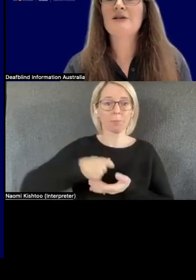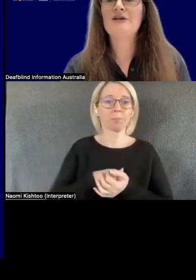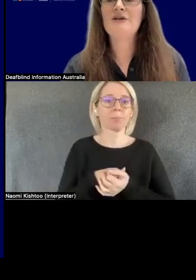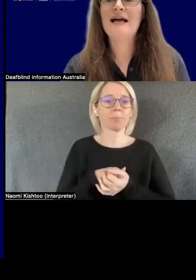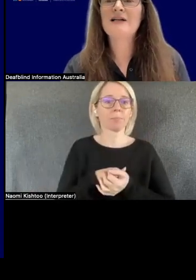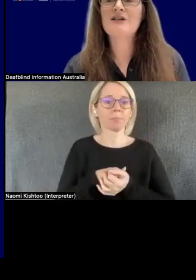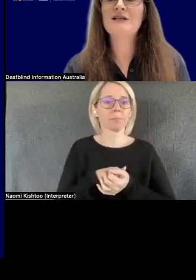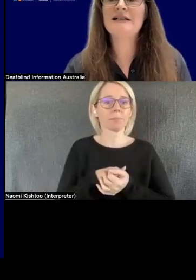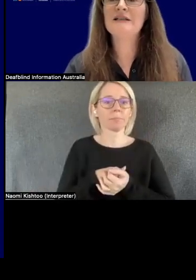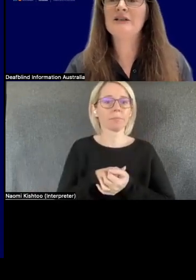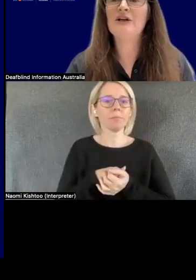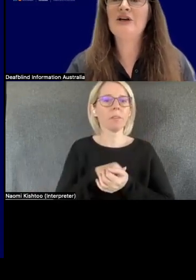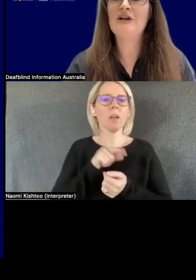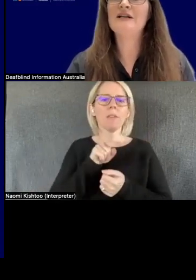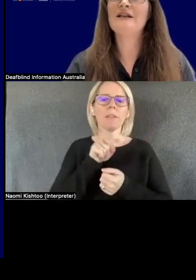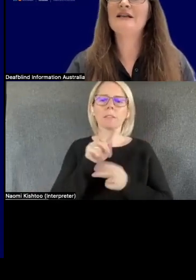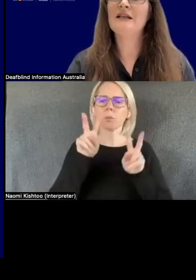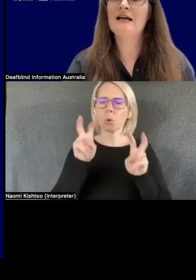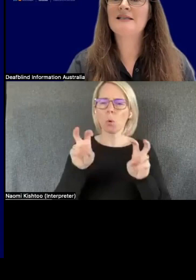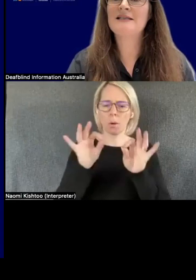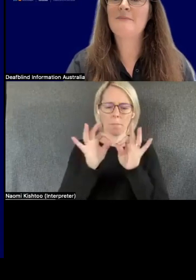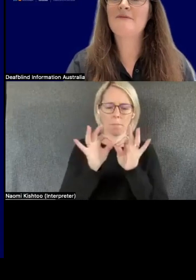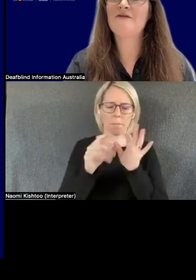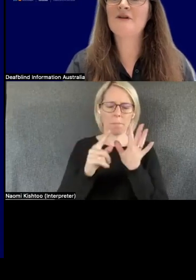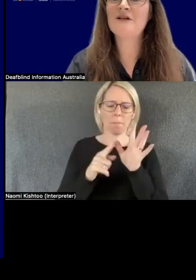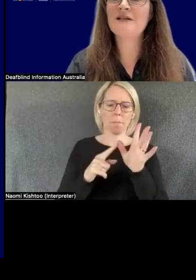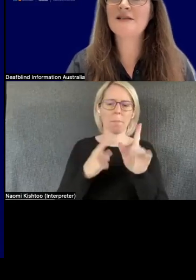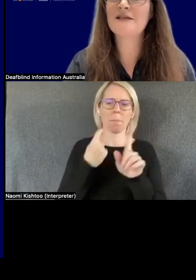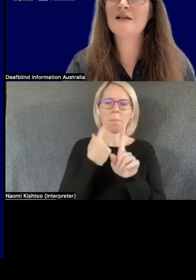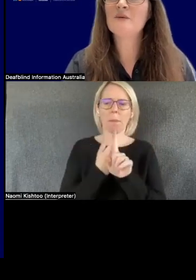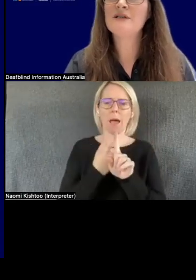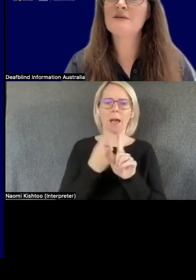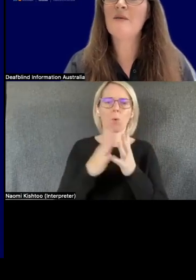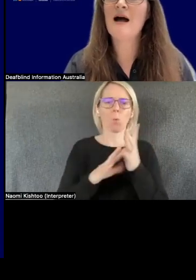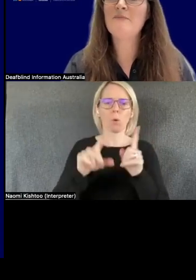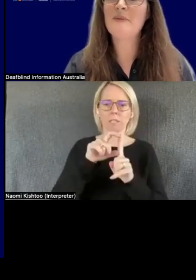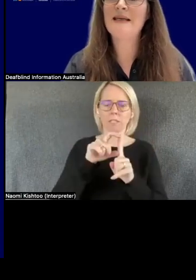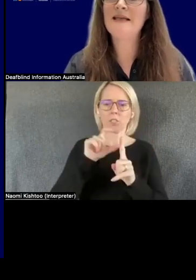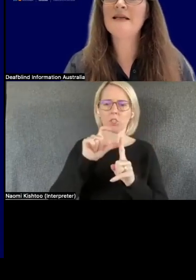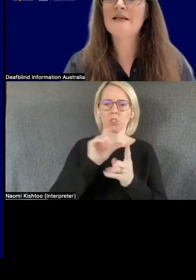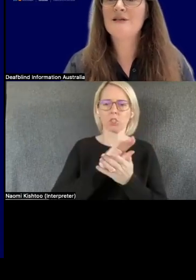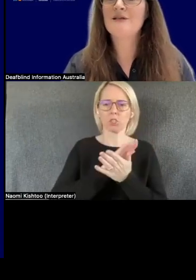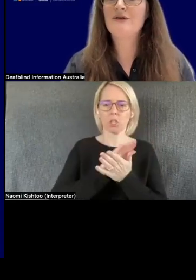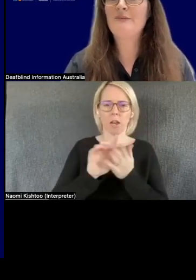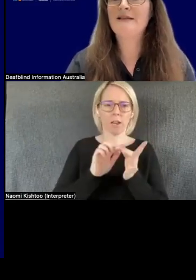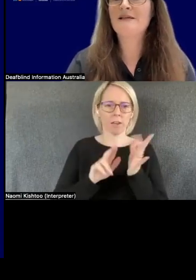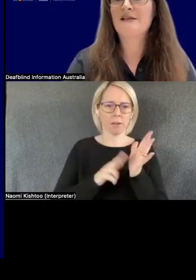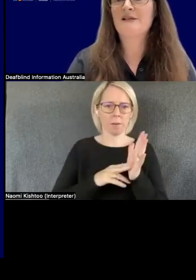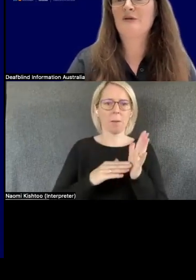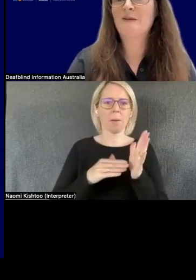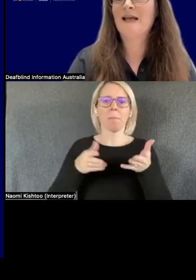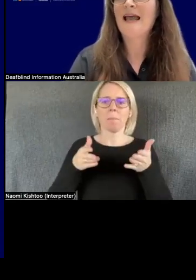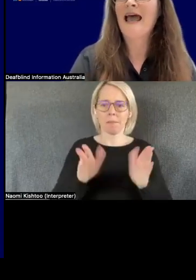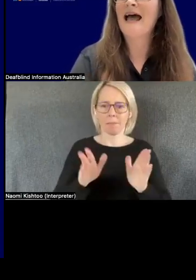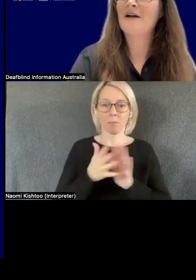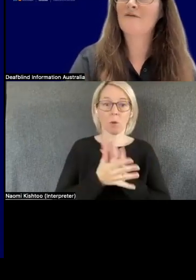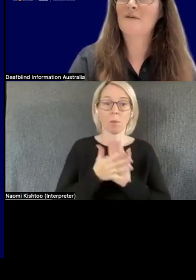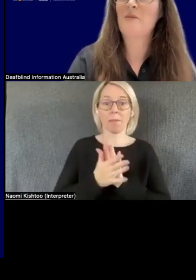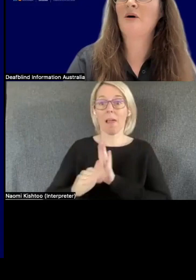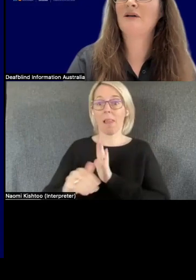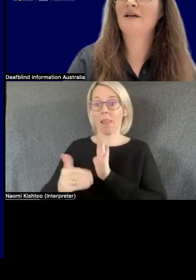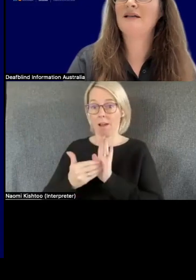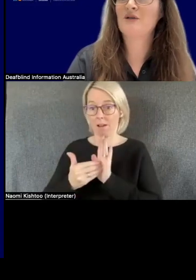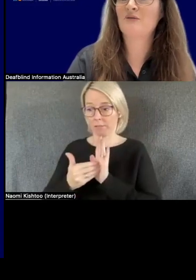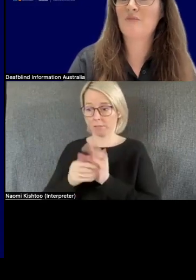So, you actually learn the last step first, which might be scooping the soup out of the pot into a